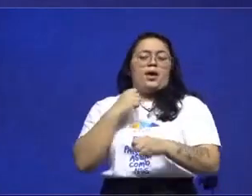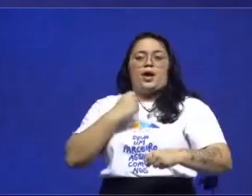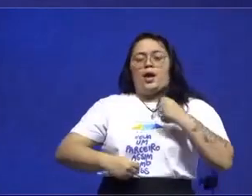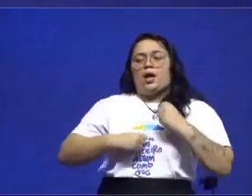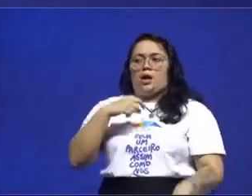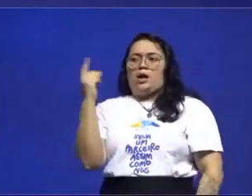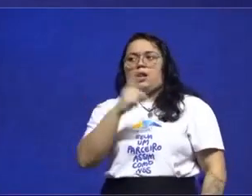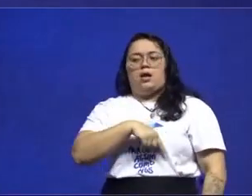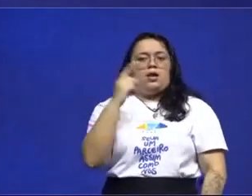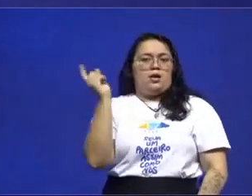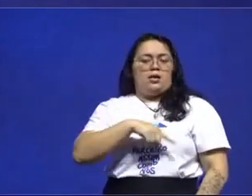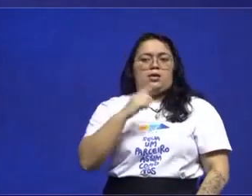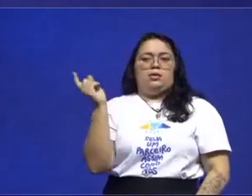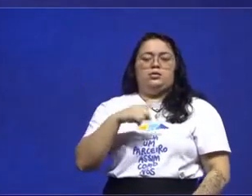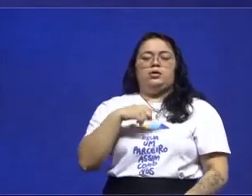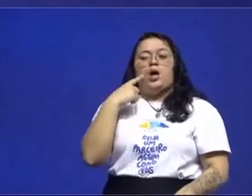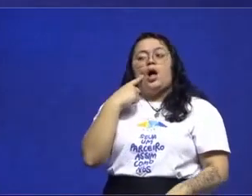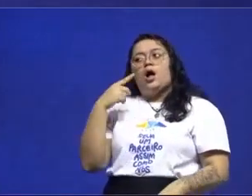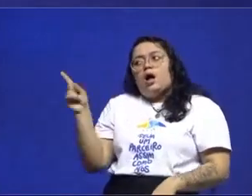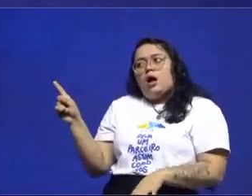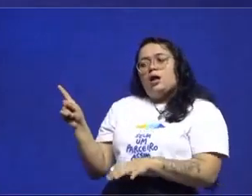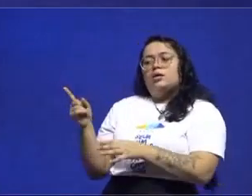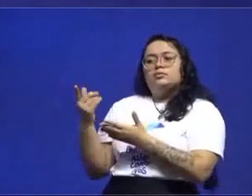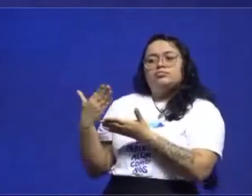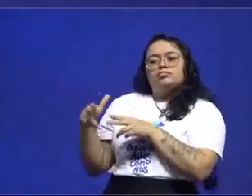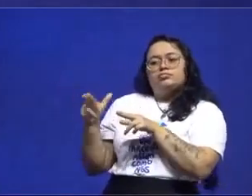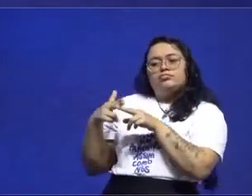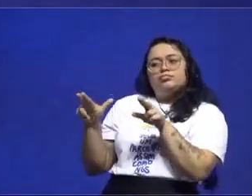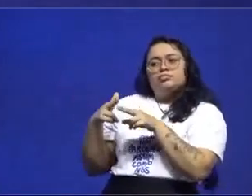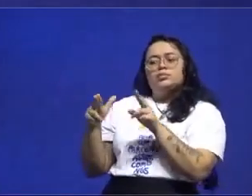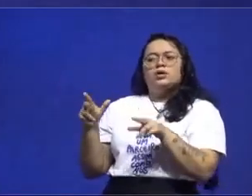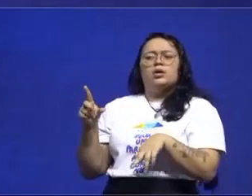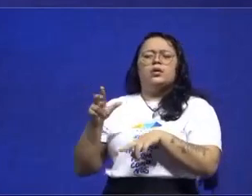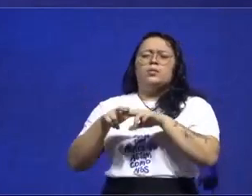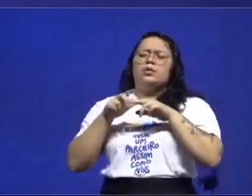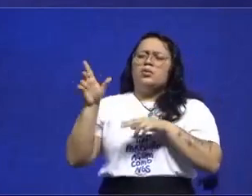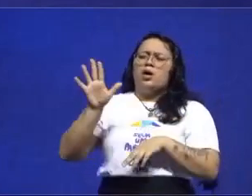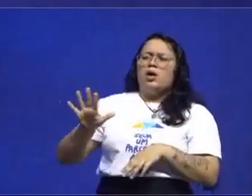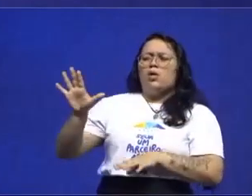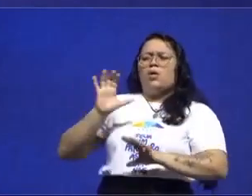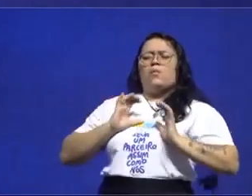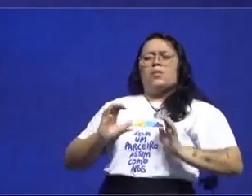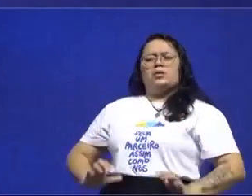home sometimes looking from the side so some repetitive behaviors and without a